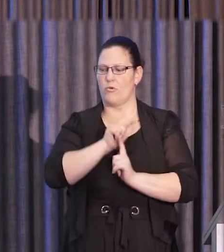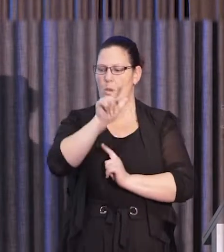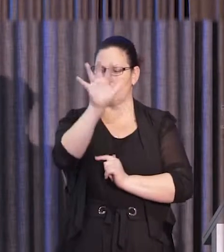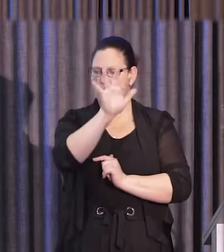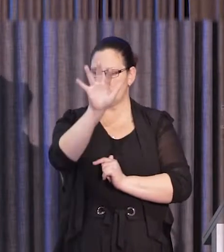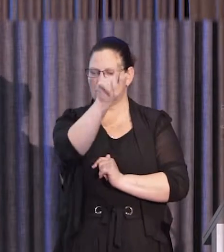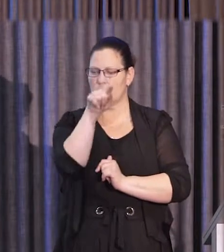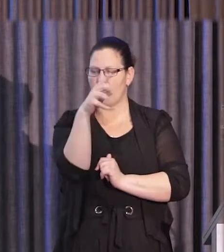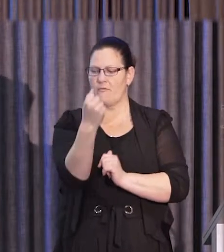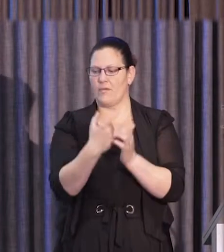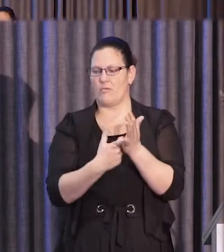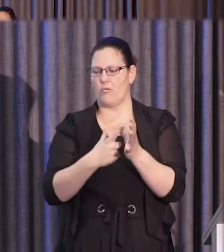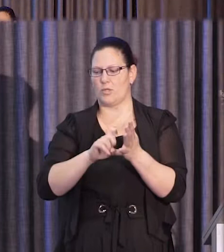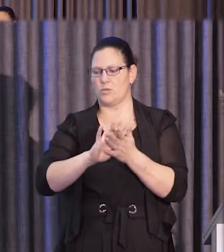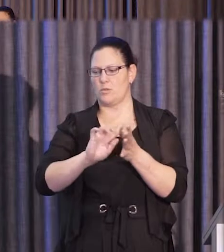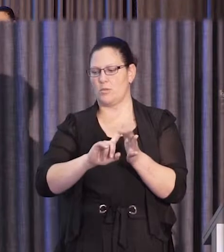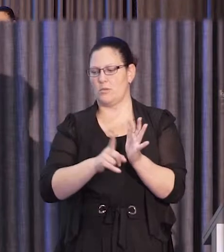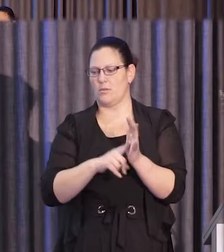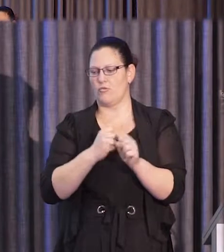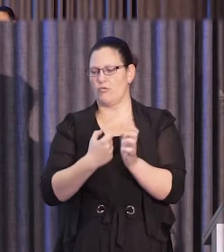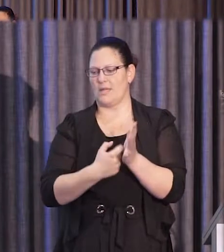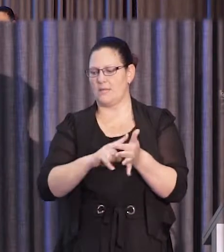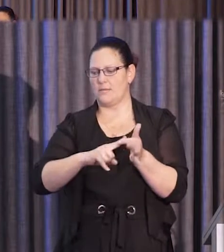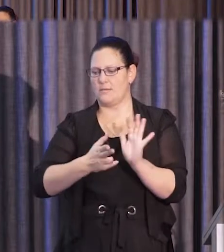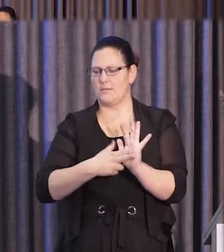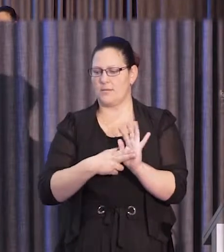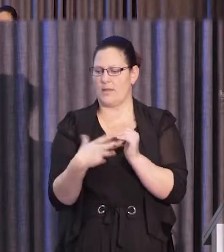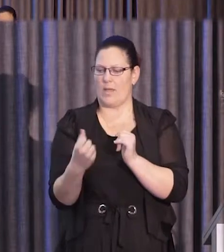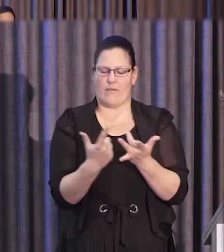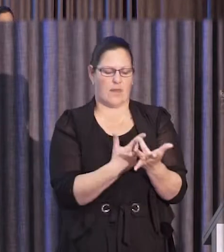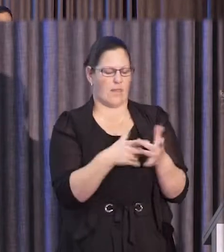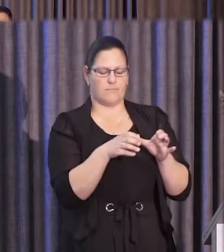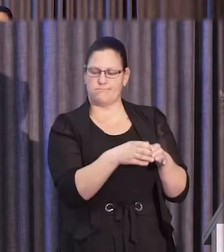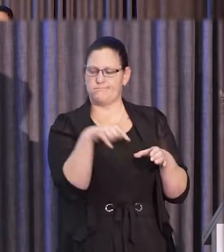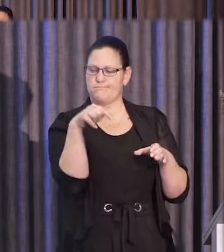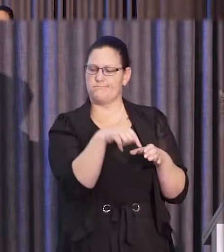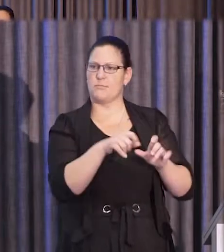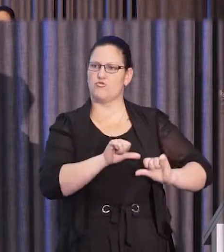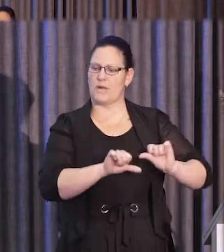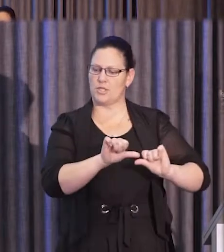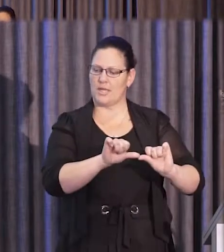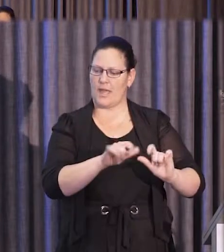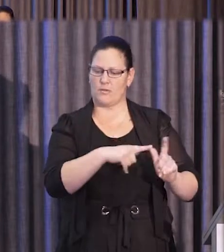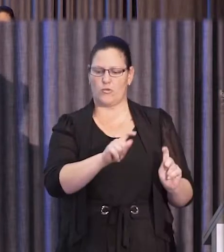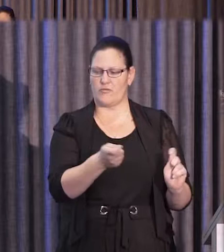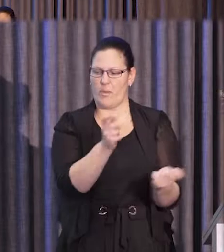And then we have another small, central unit that works along side my own, which is Strategy and Transformation, and they are leading on some